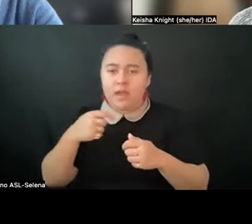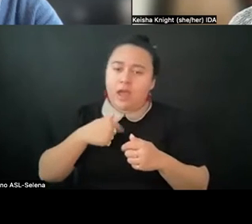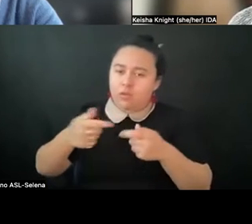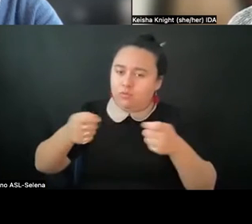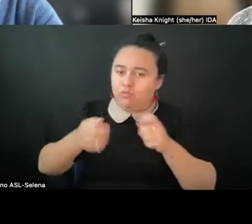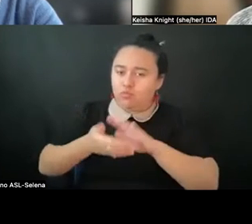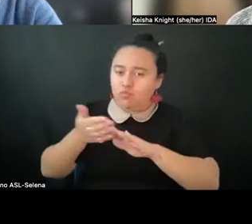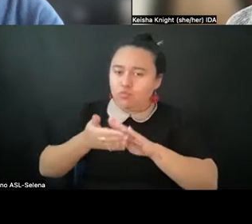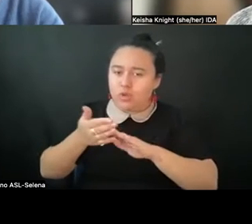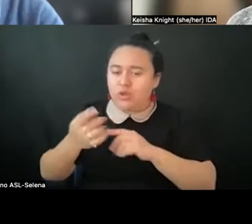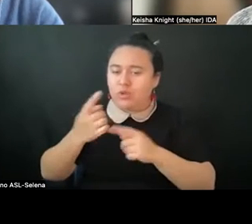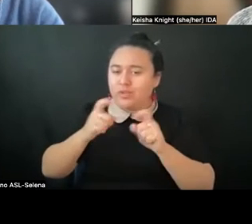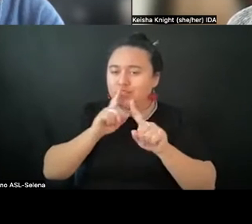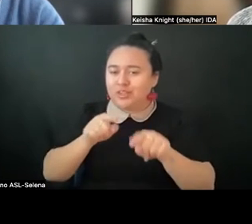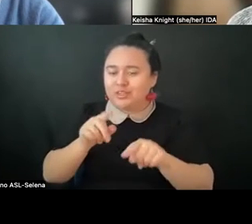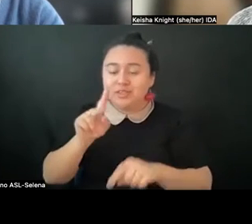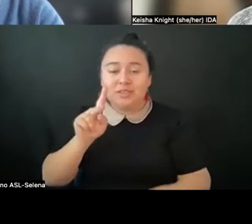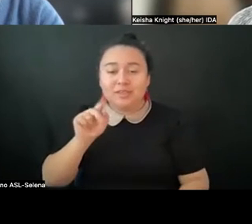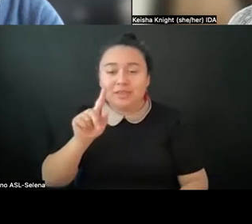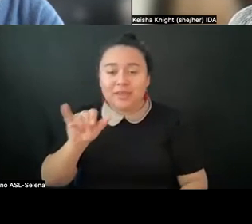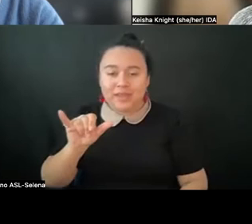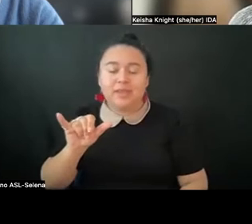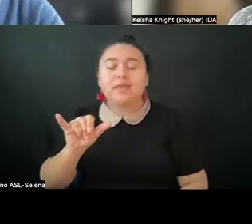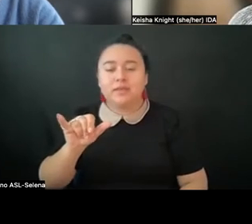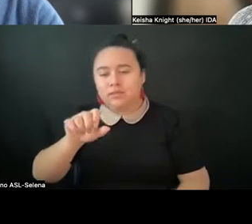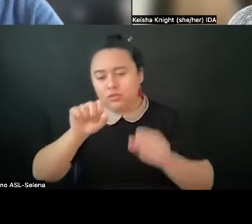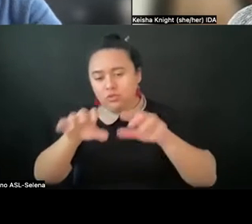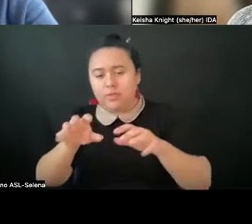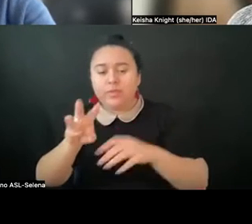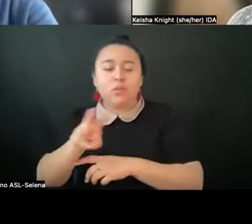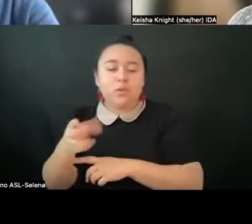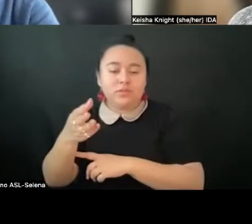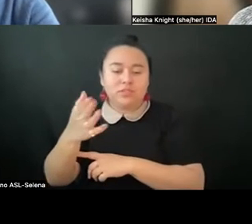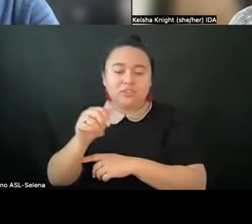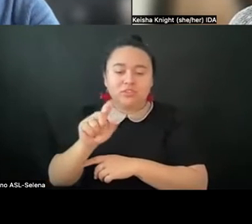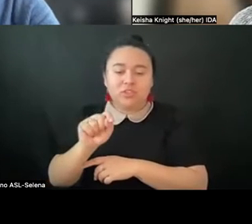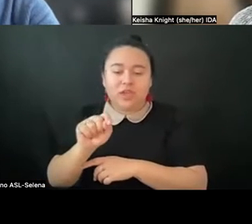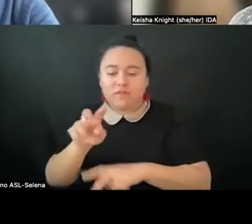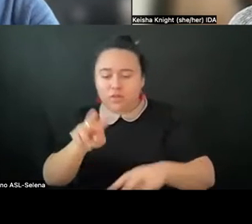Katy is dropping the enterprise web page in the chat in case you want to peruse as a reference.